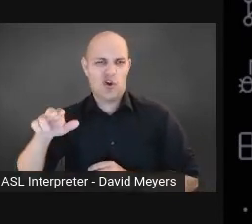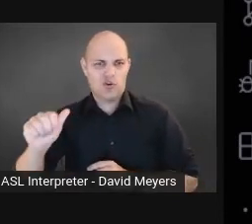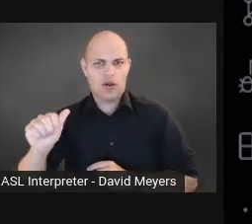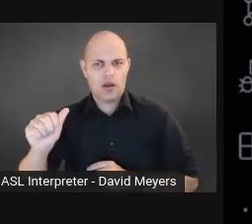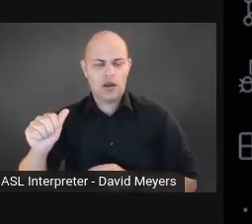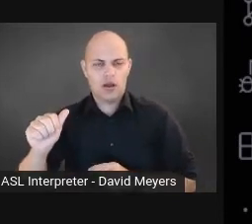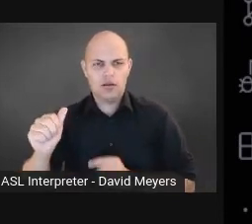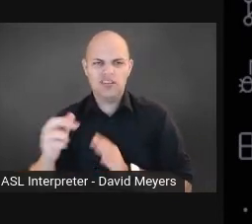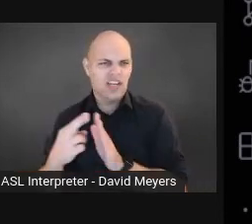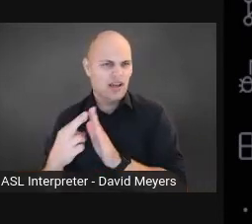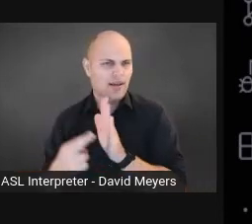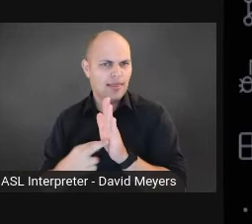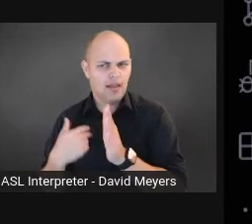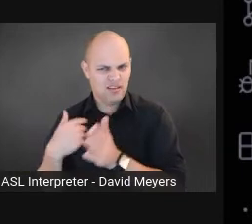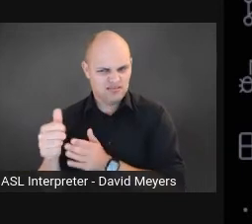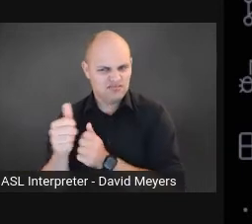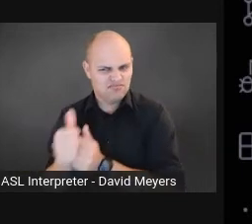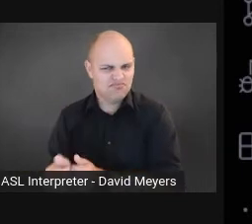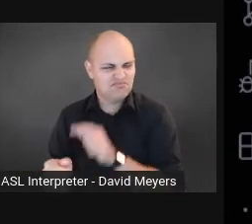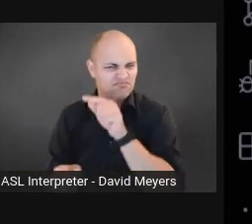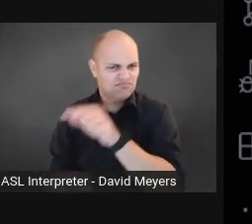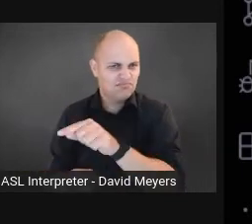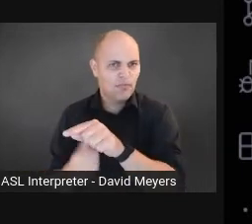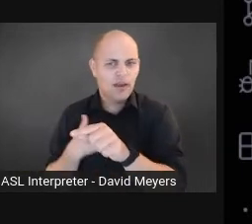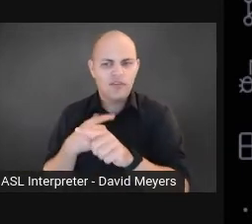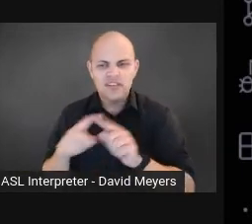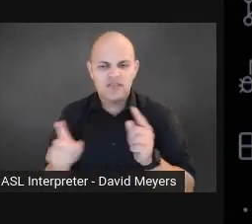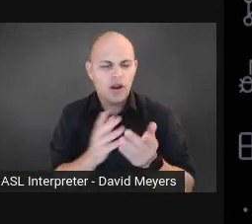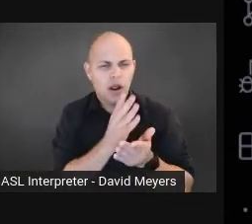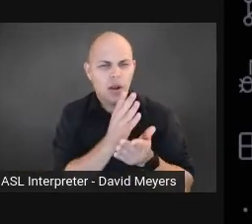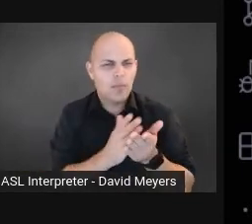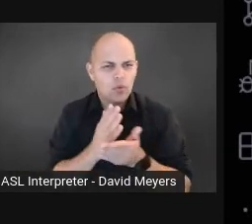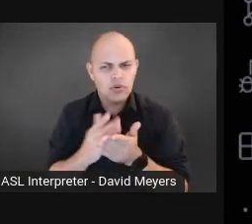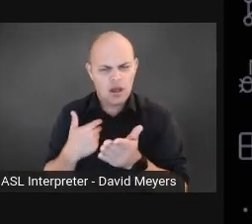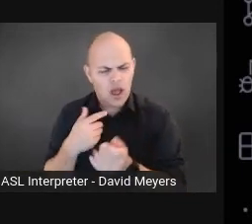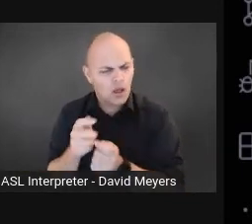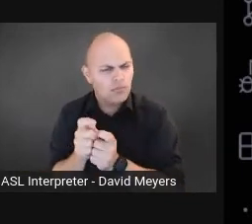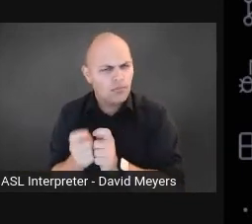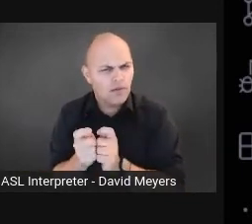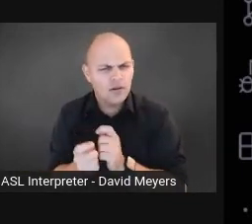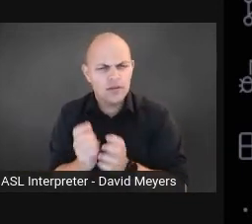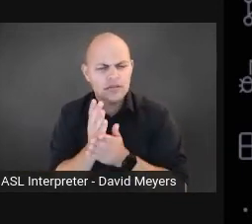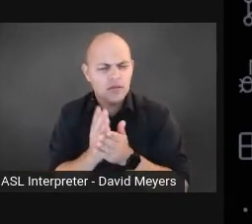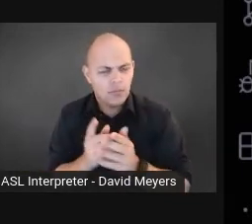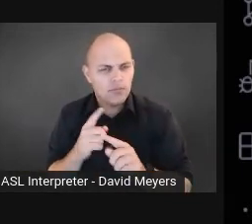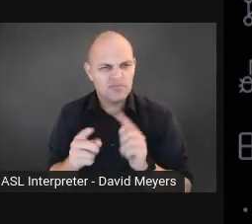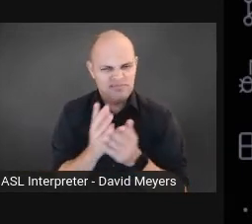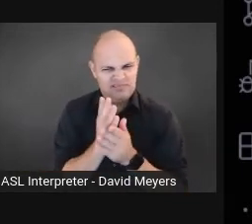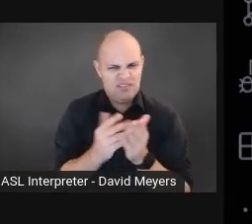They have these different components and I modified it some, but I lucked in a few things that they have there.